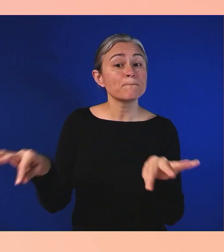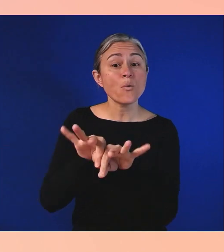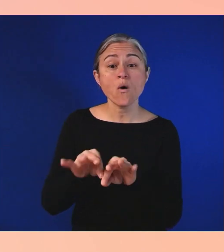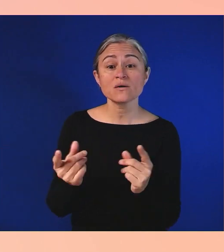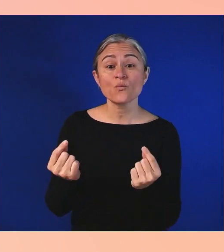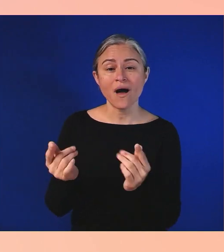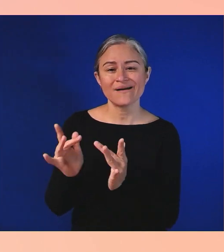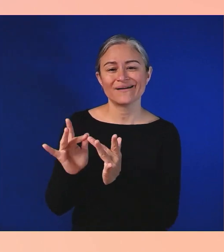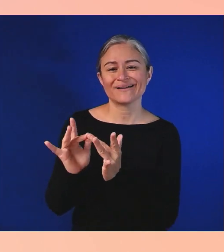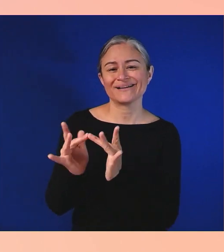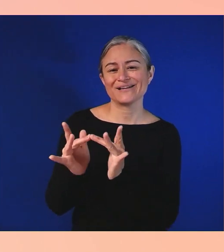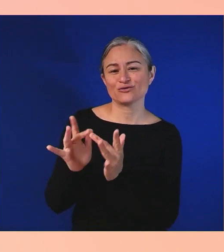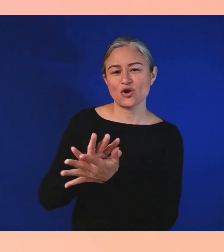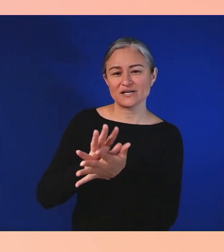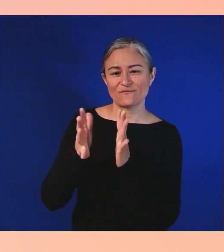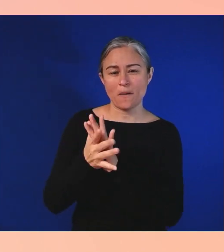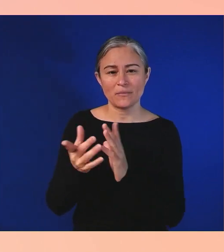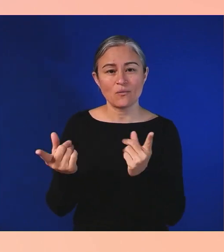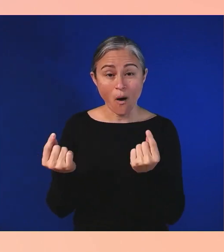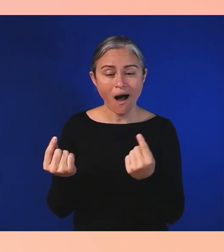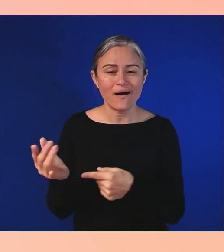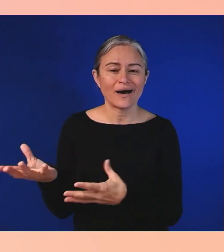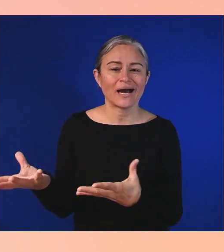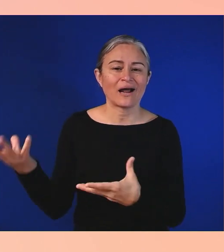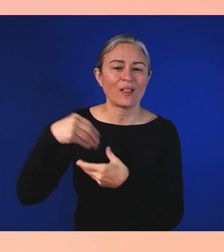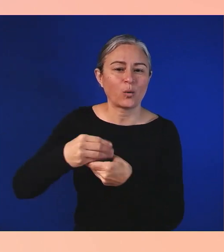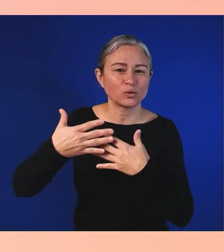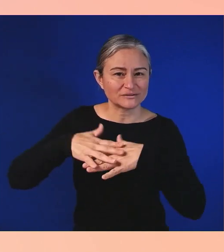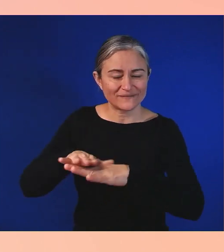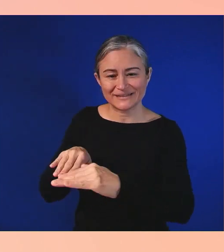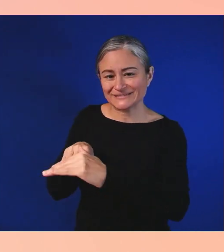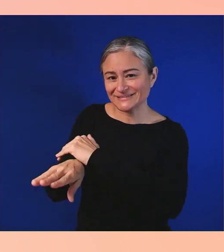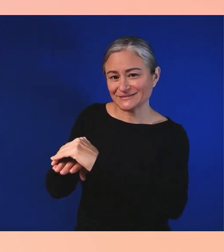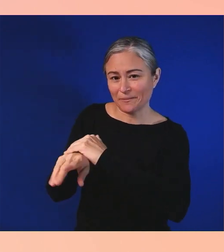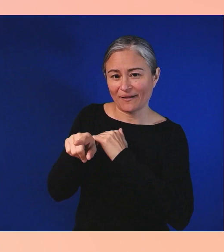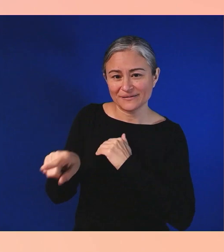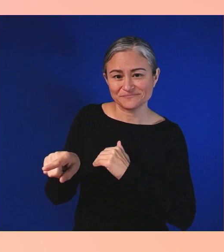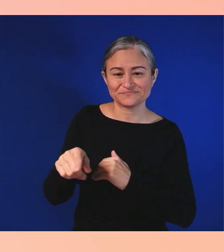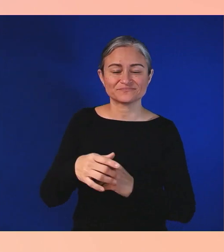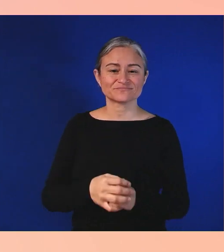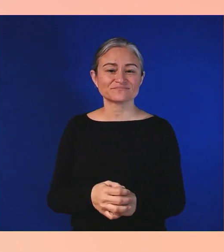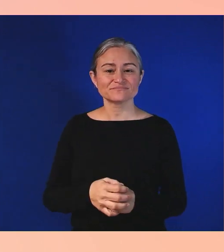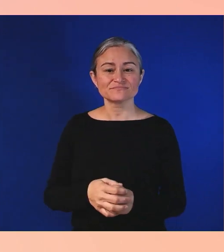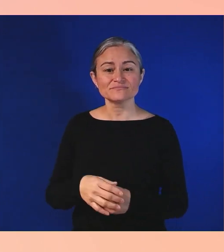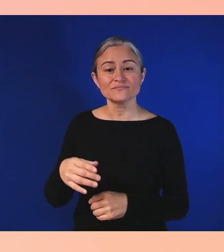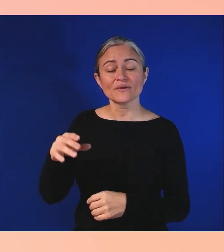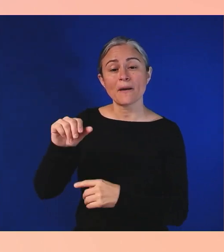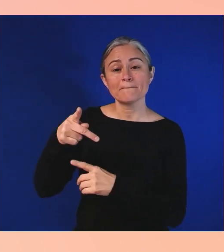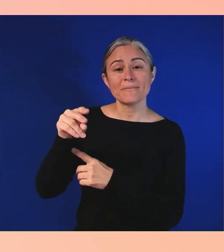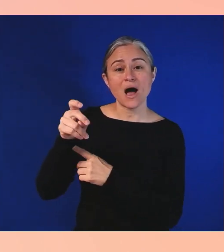like keyboard navigation, focus indicator, screen reader support, then accessible forms.